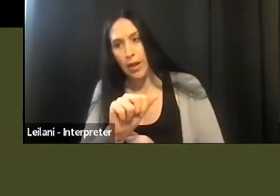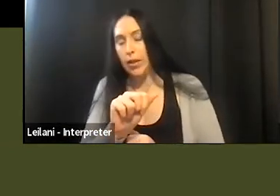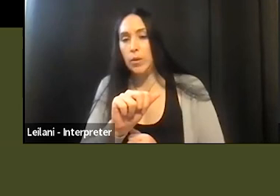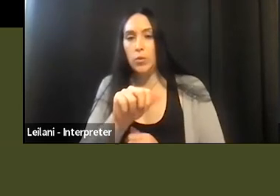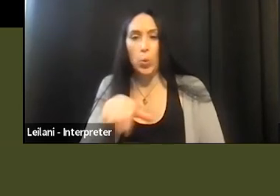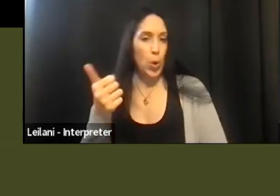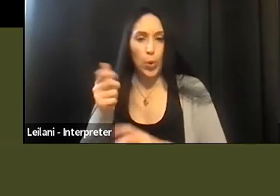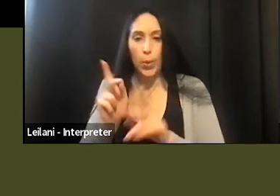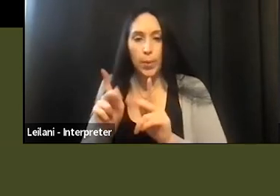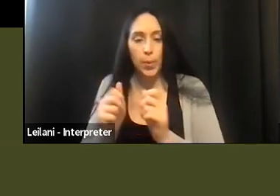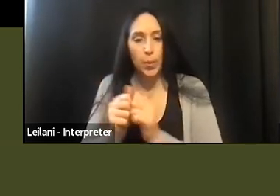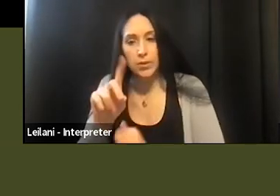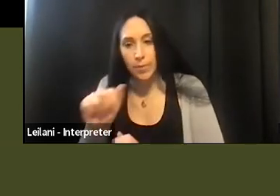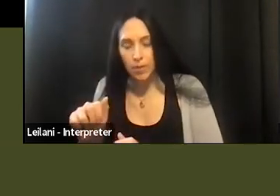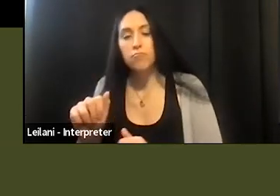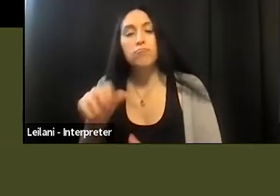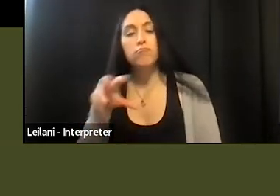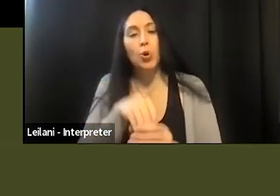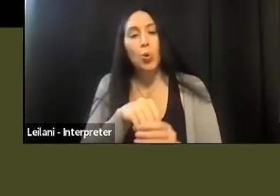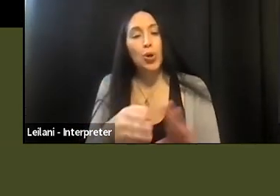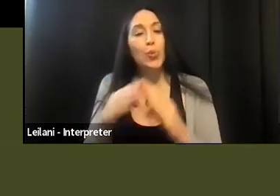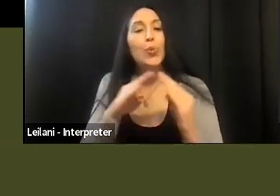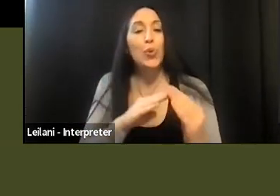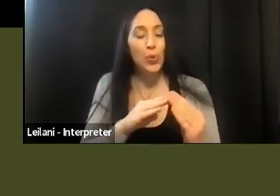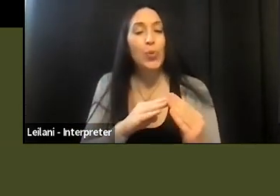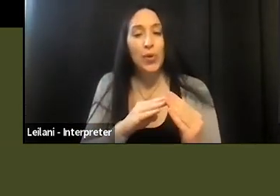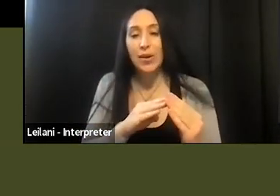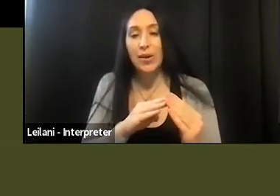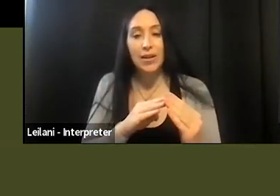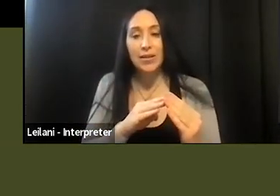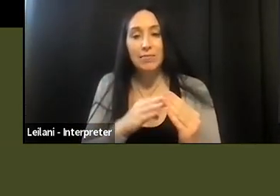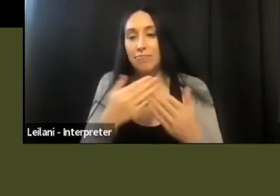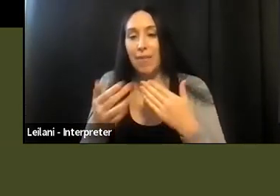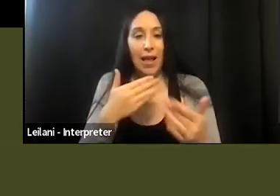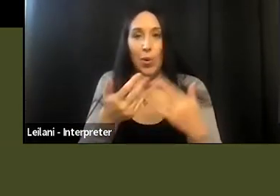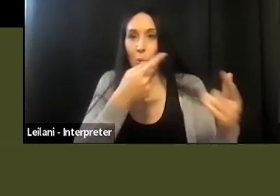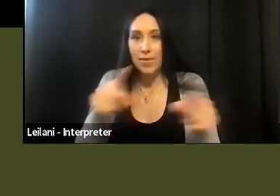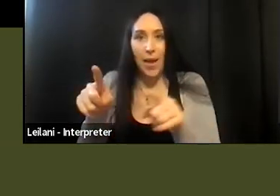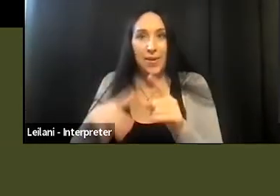are included in the community in all aspects of community living in meaningful ways.